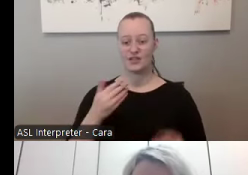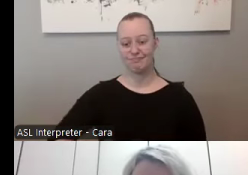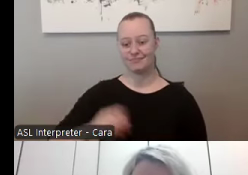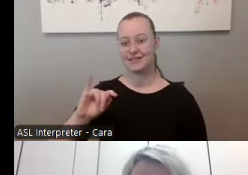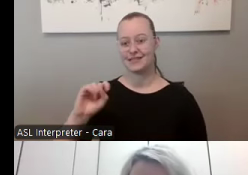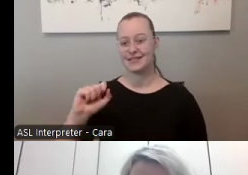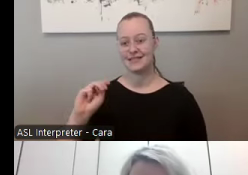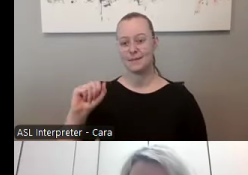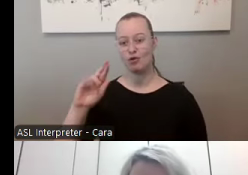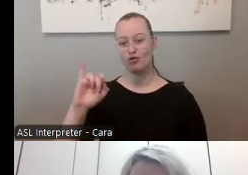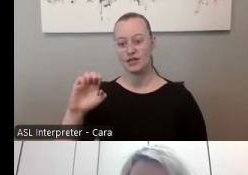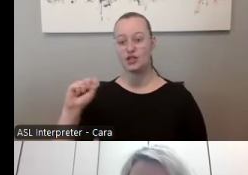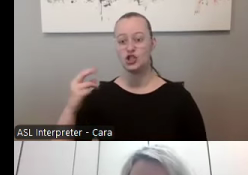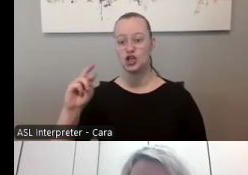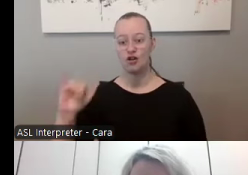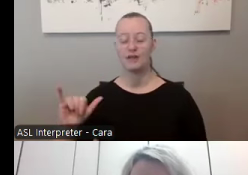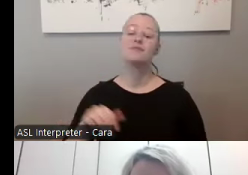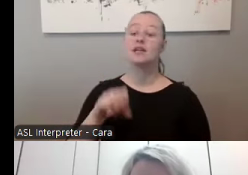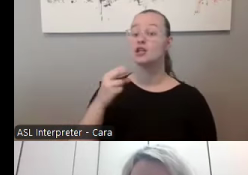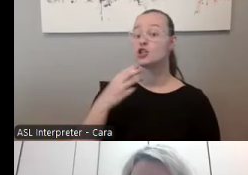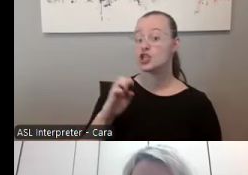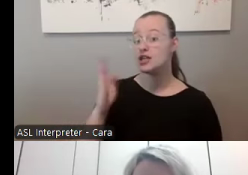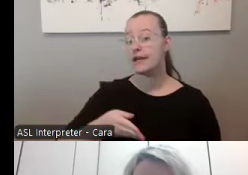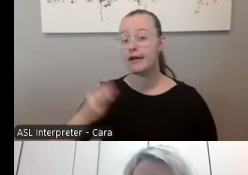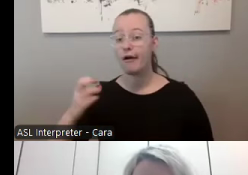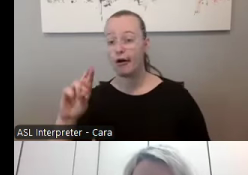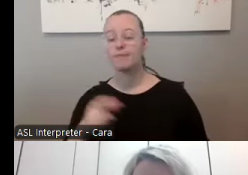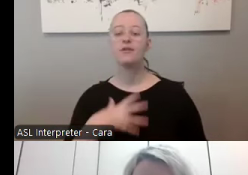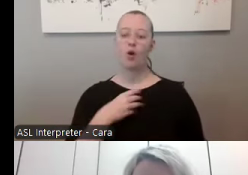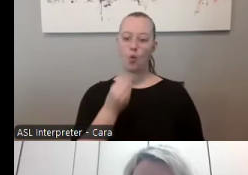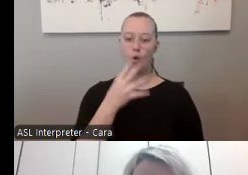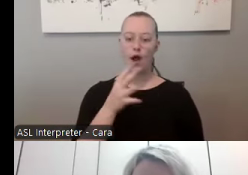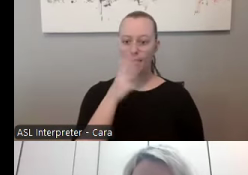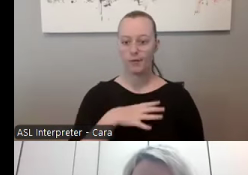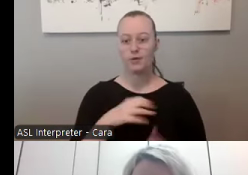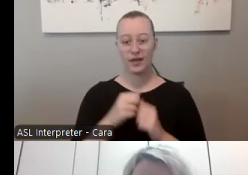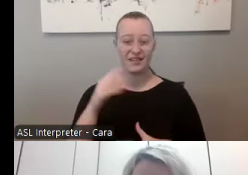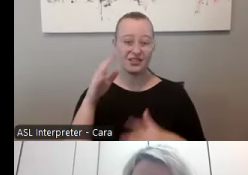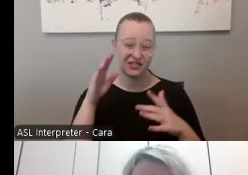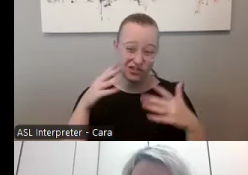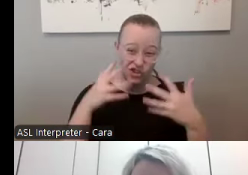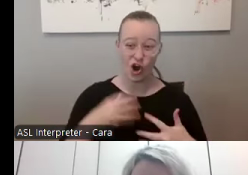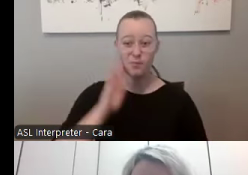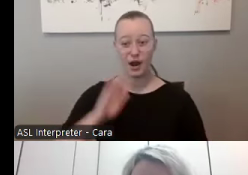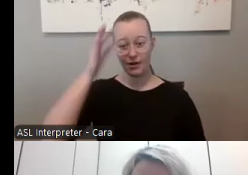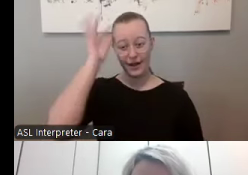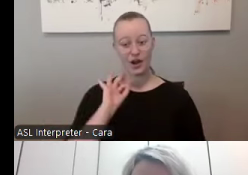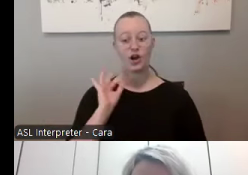My pronouns are she, her, and I am a Caucasian woman with dark brown hair, wearing a white blazer and with a blue background.